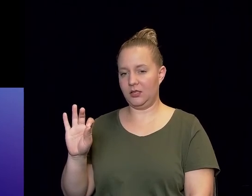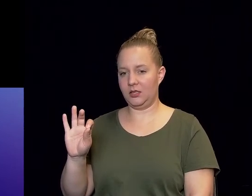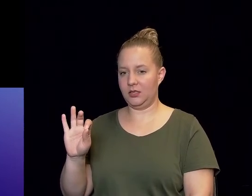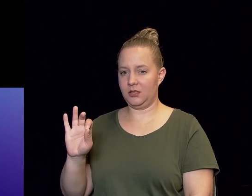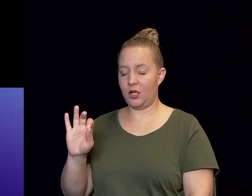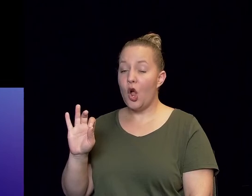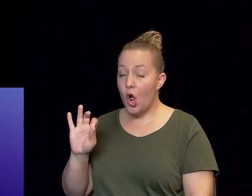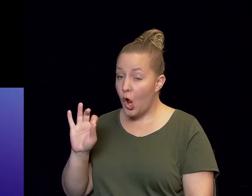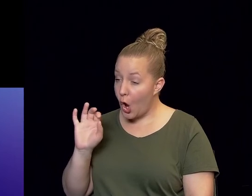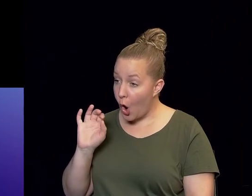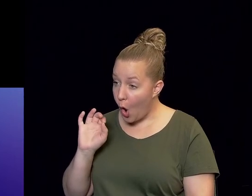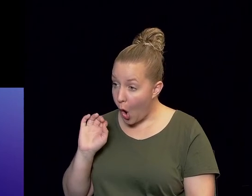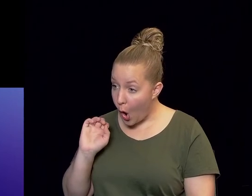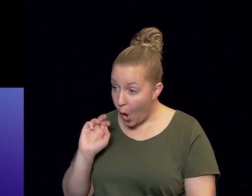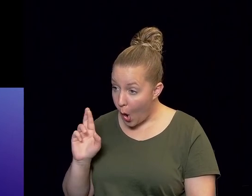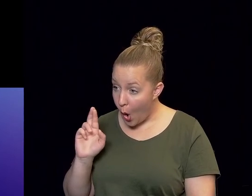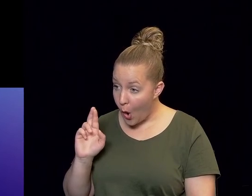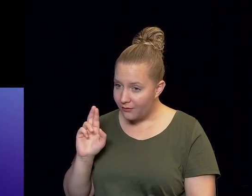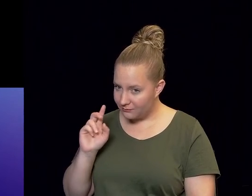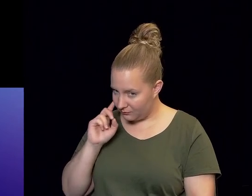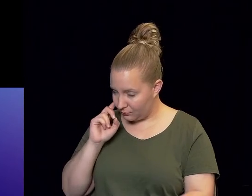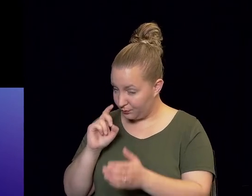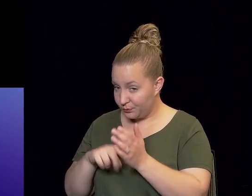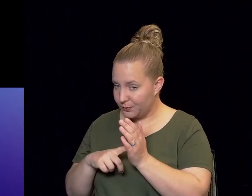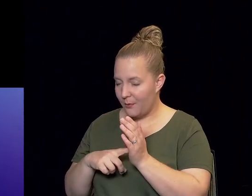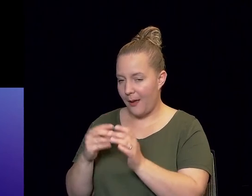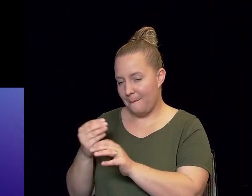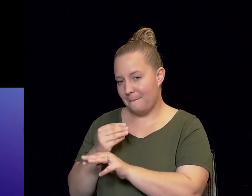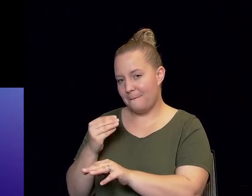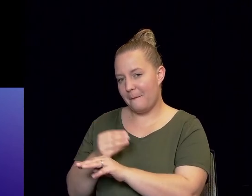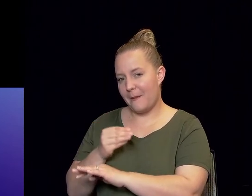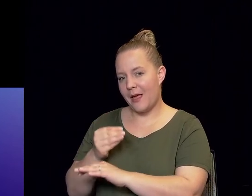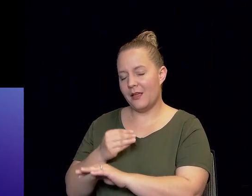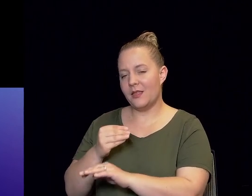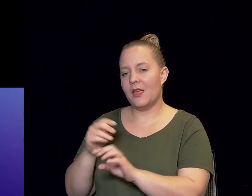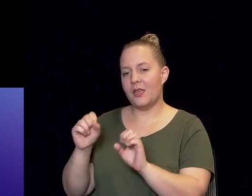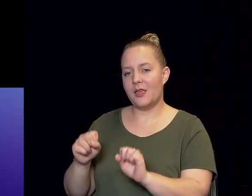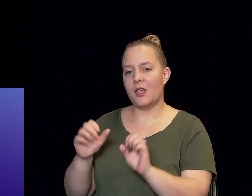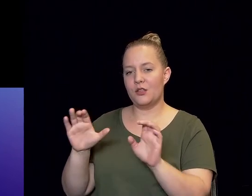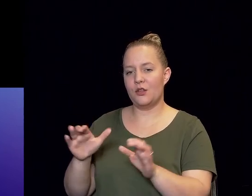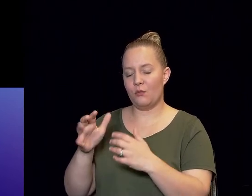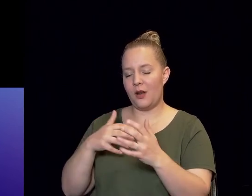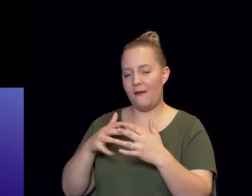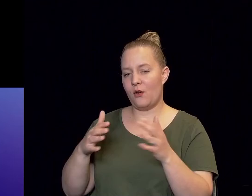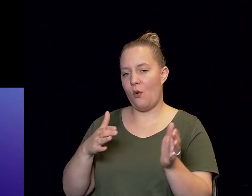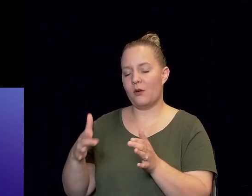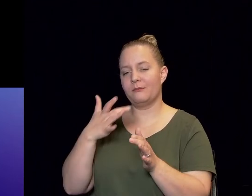or! See notice, in math you can do things in whatever order you'd like. So here, if you see this